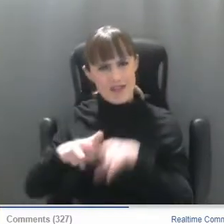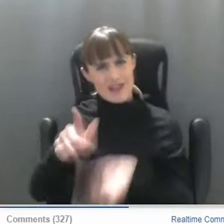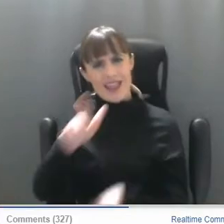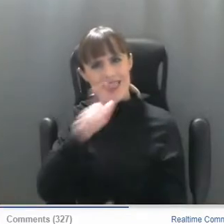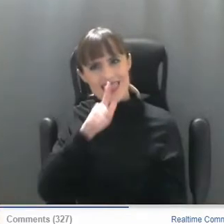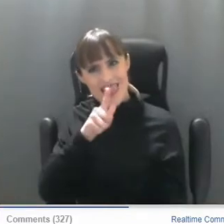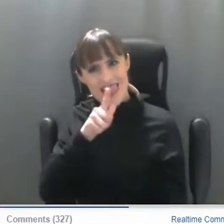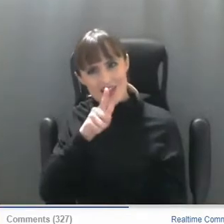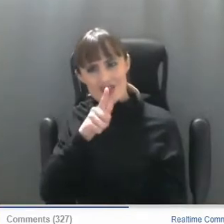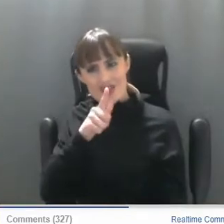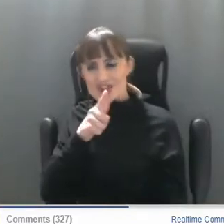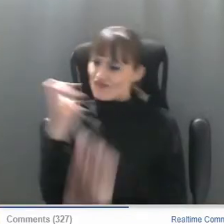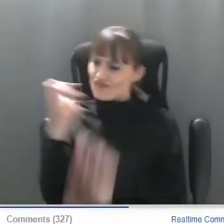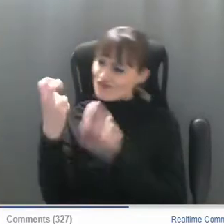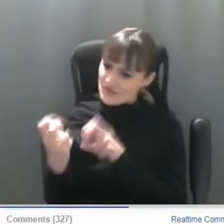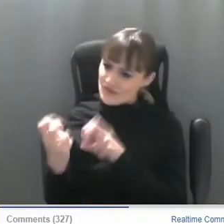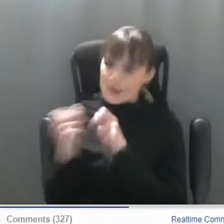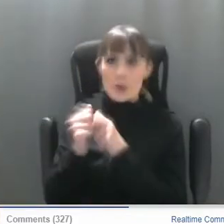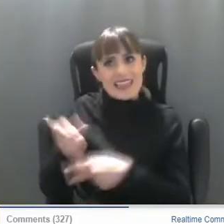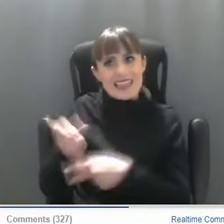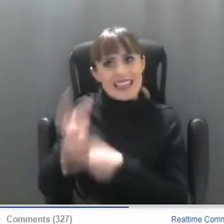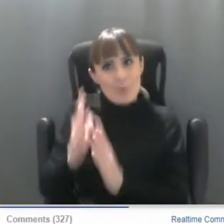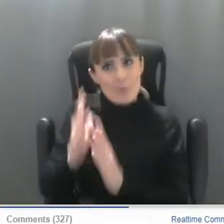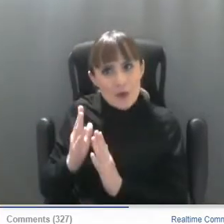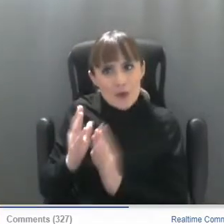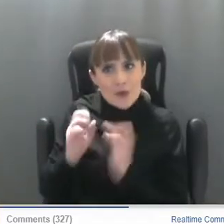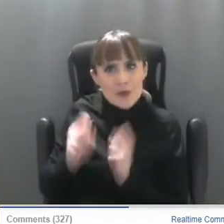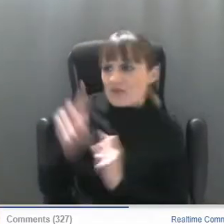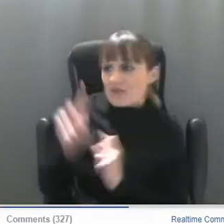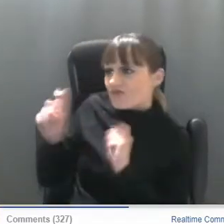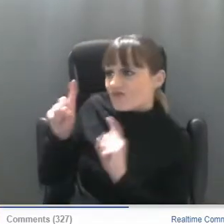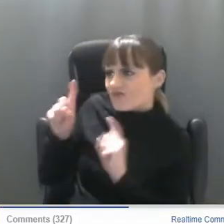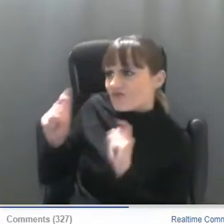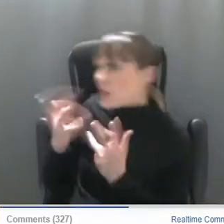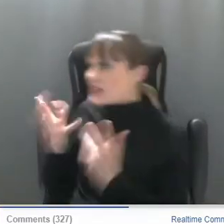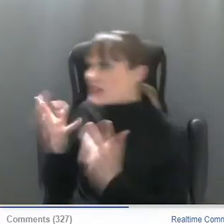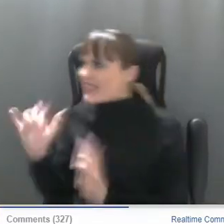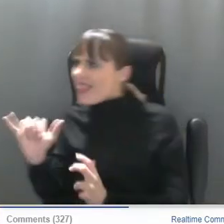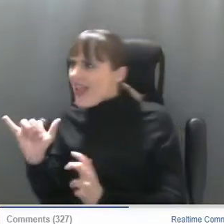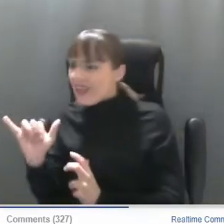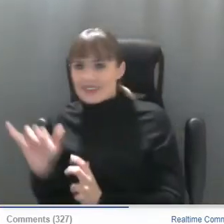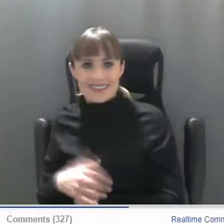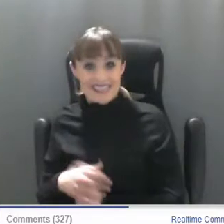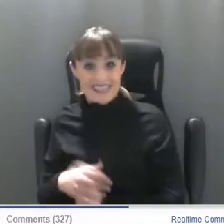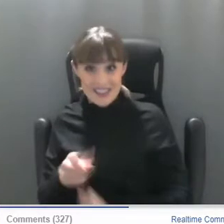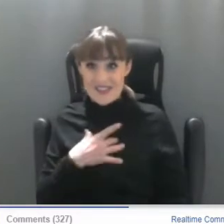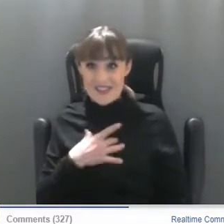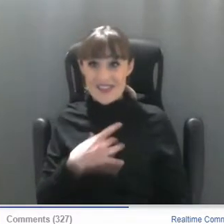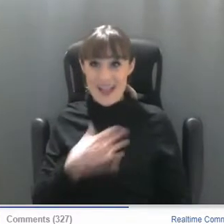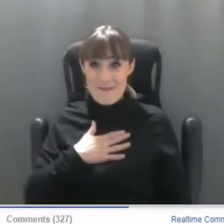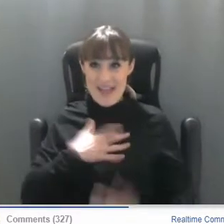questions about what it's like to be a keeper, and work with various animals. Do you like my zebra mask? Thank you. A volunteer made